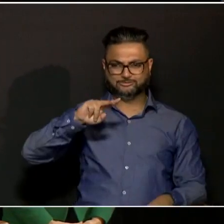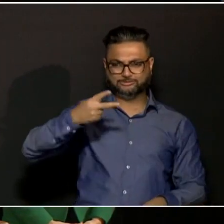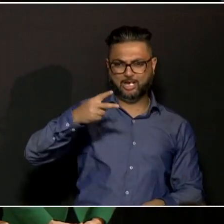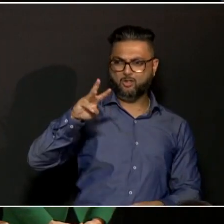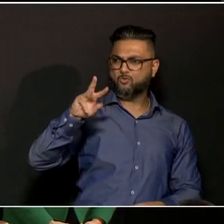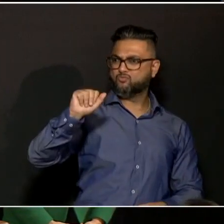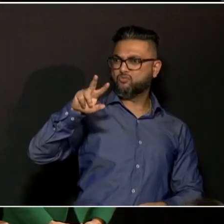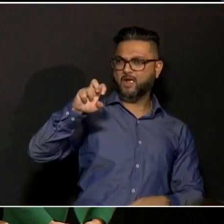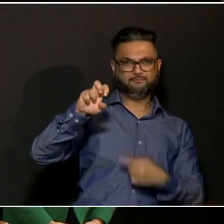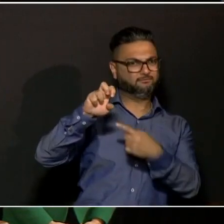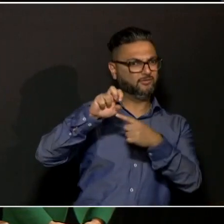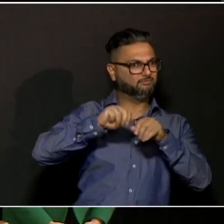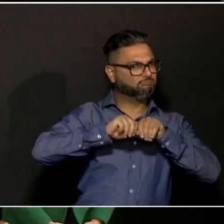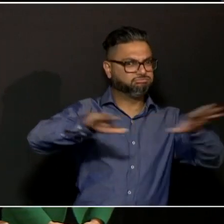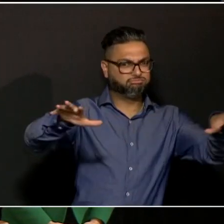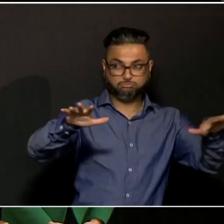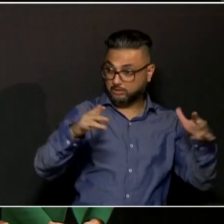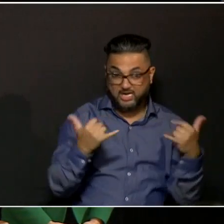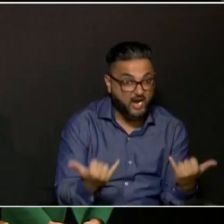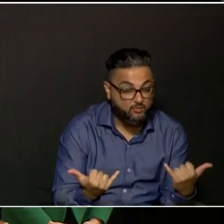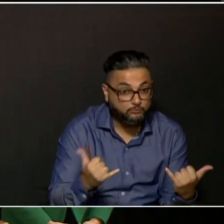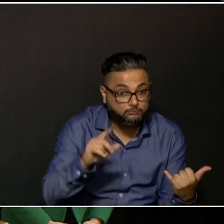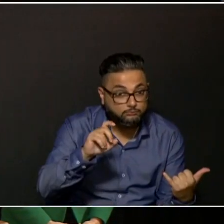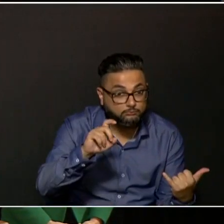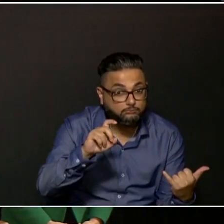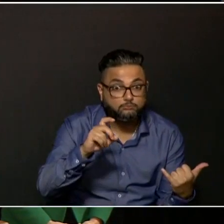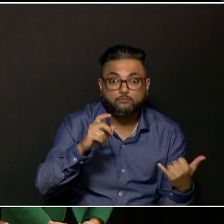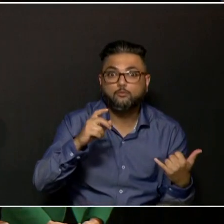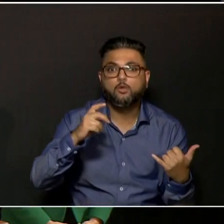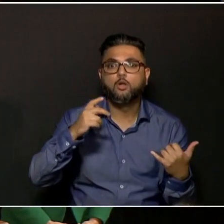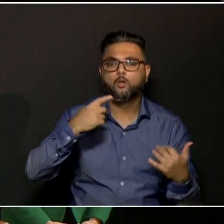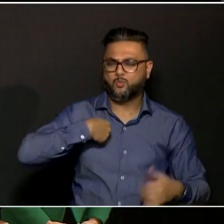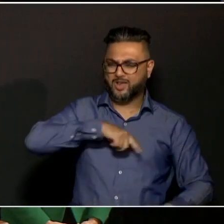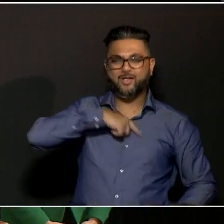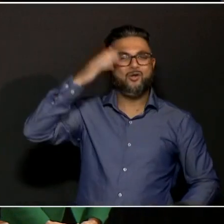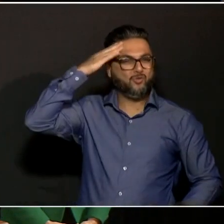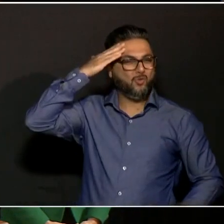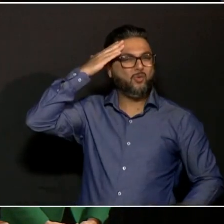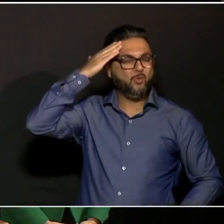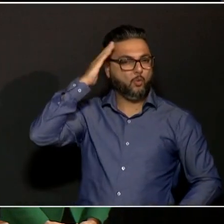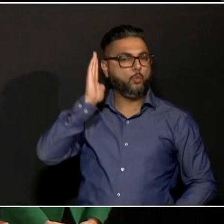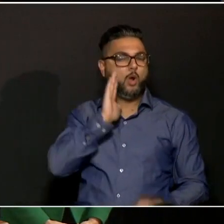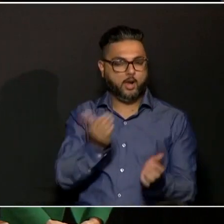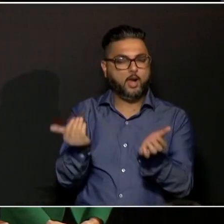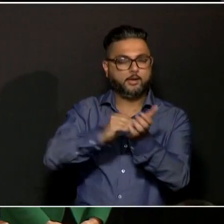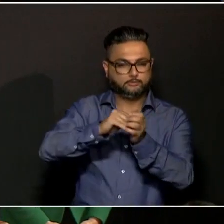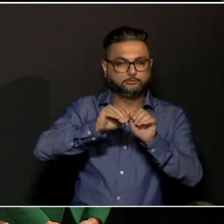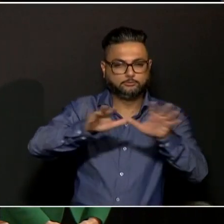whether we are in a second wave or whether it is company Coming in yesterday we said!